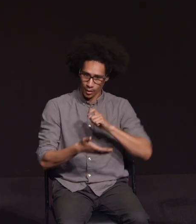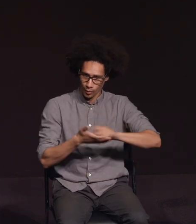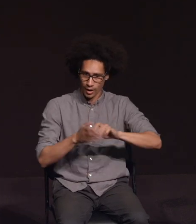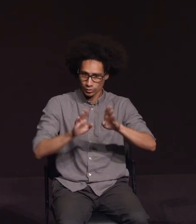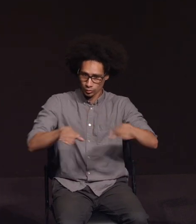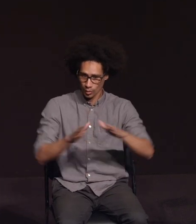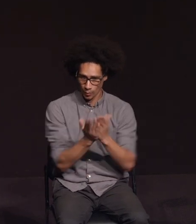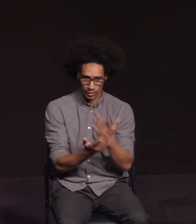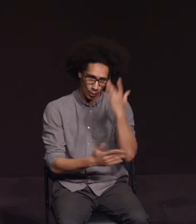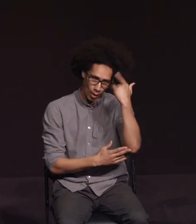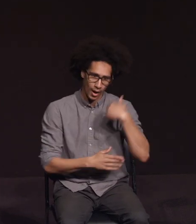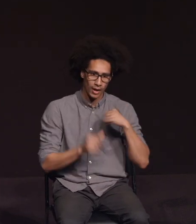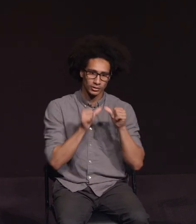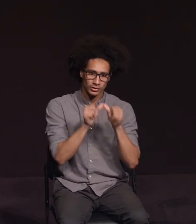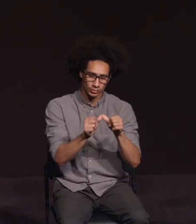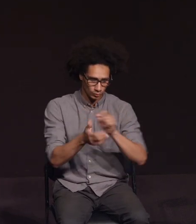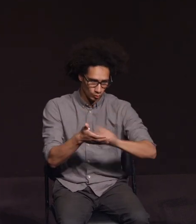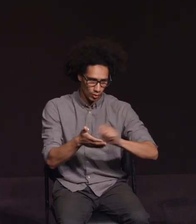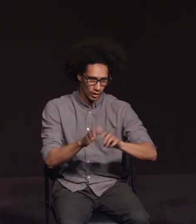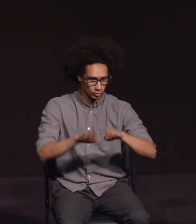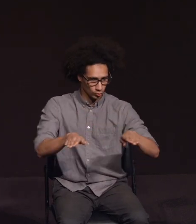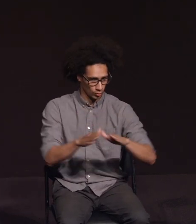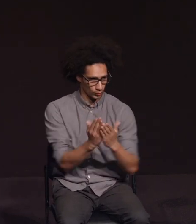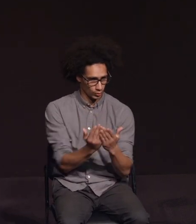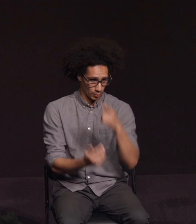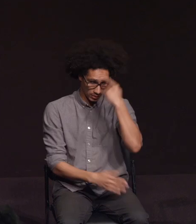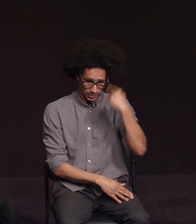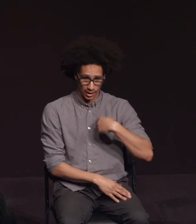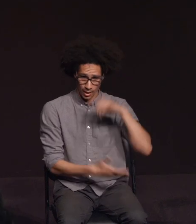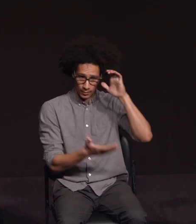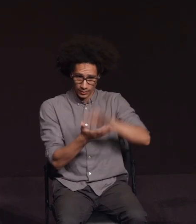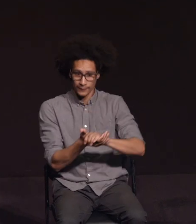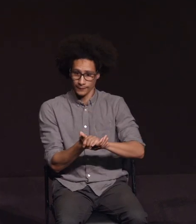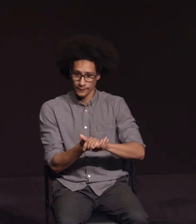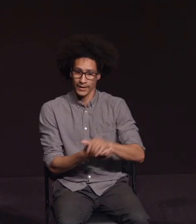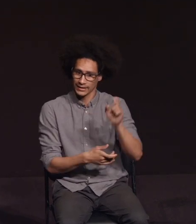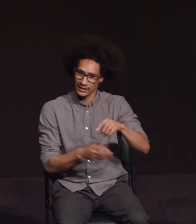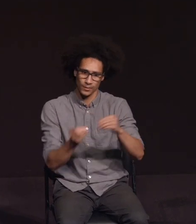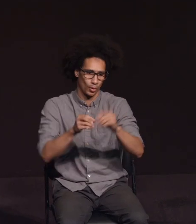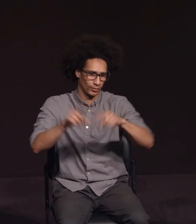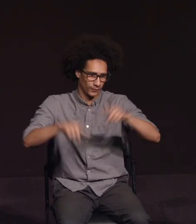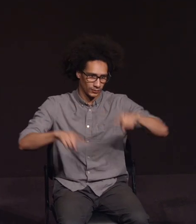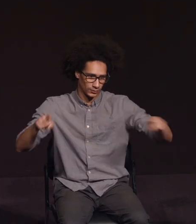continue to write children's books, because I believe that there needs to be more diversity and representation in children's